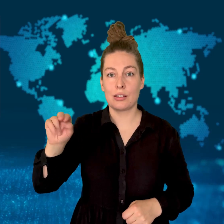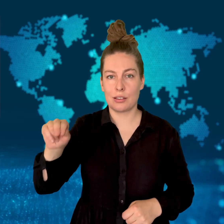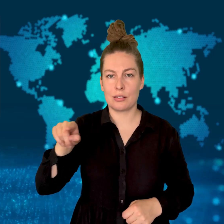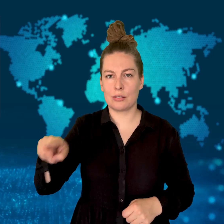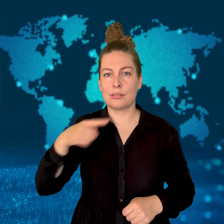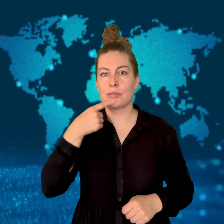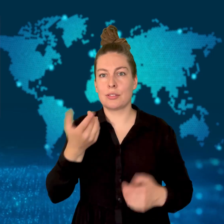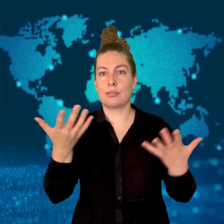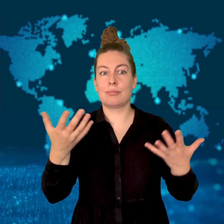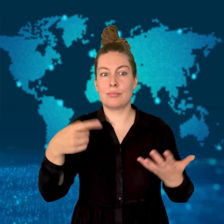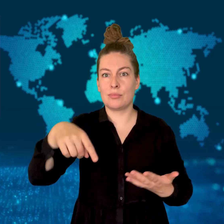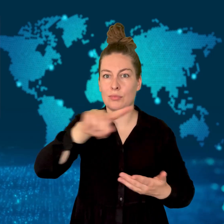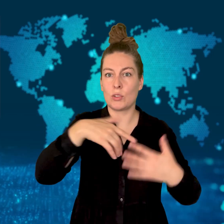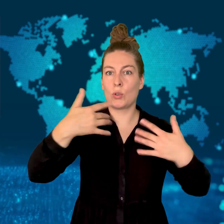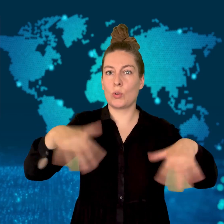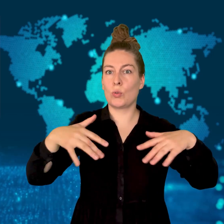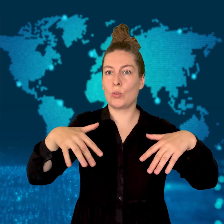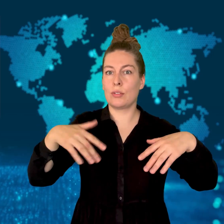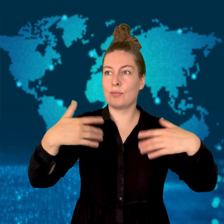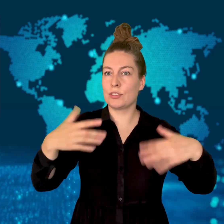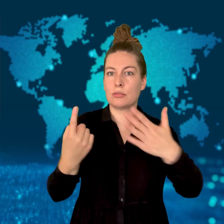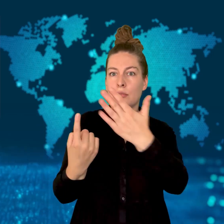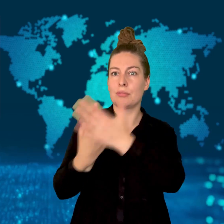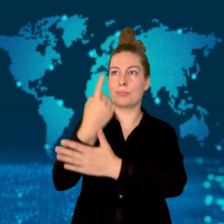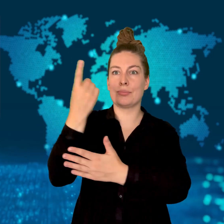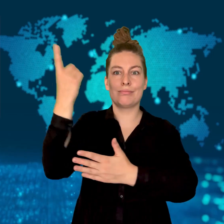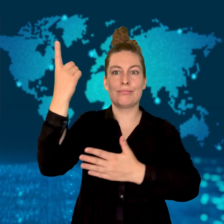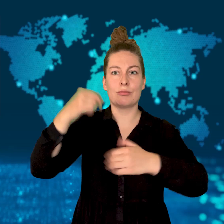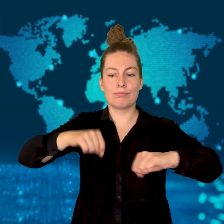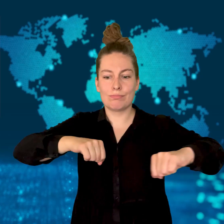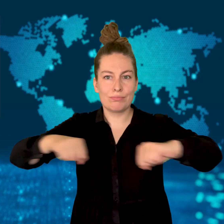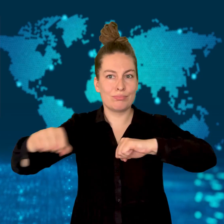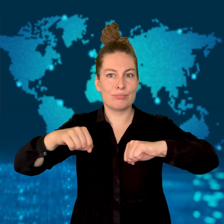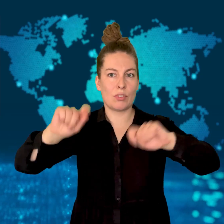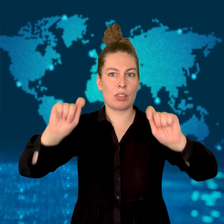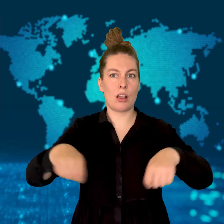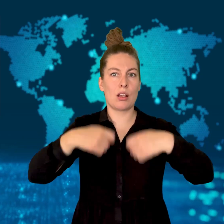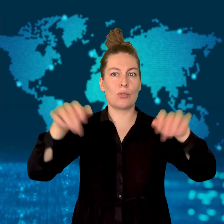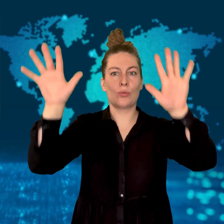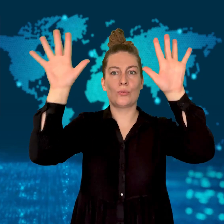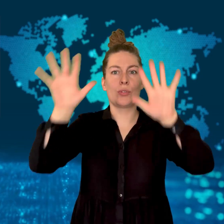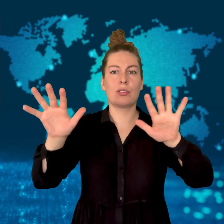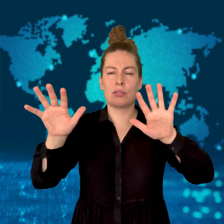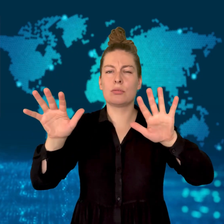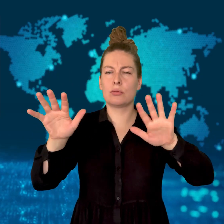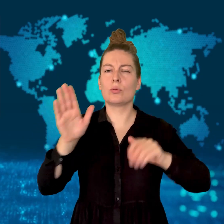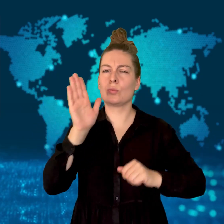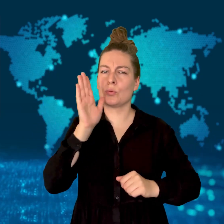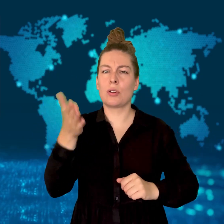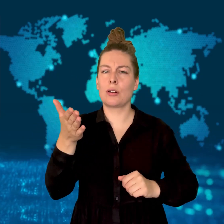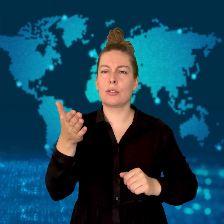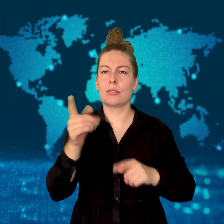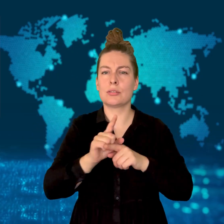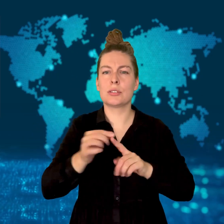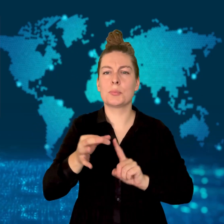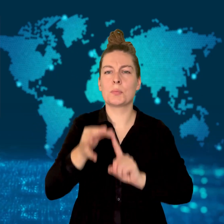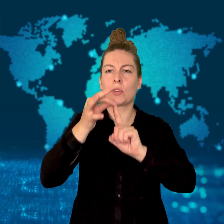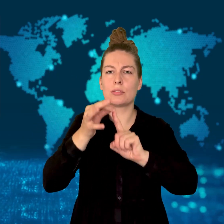initiate a natural disaster status in the area would be accelerated.